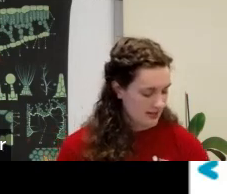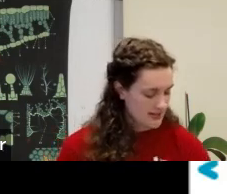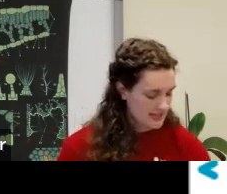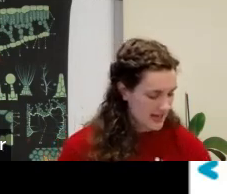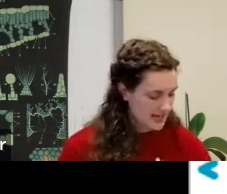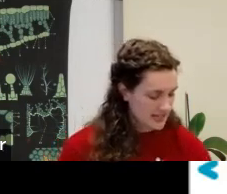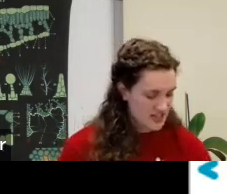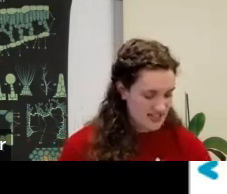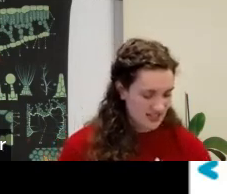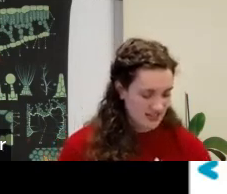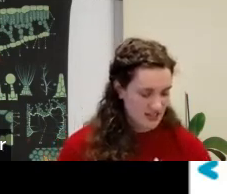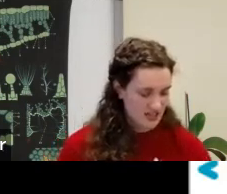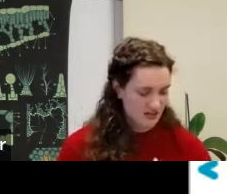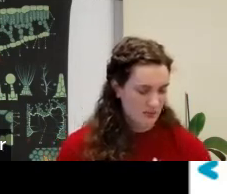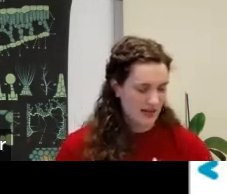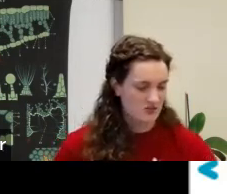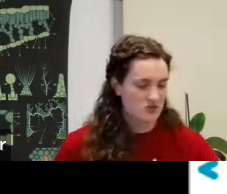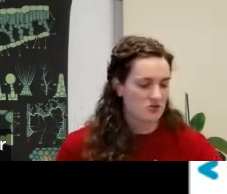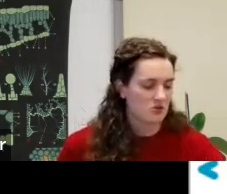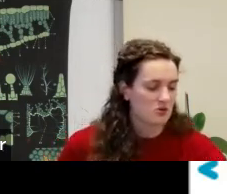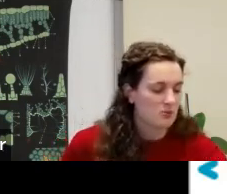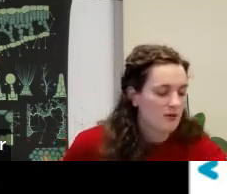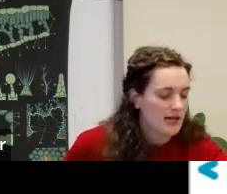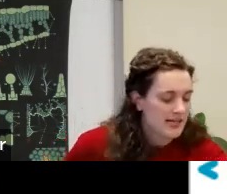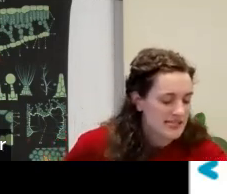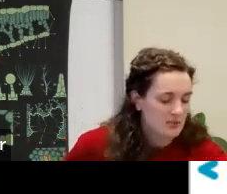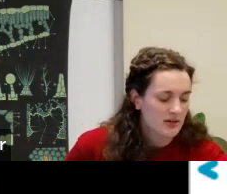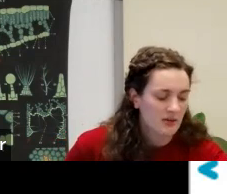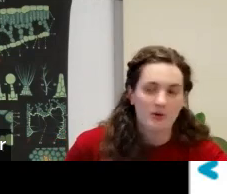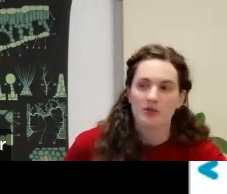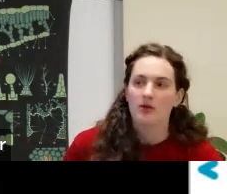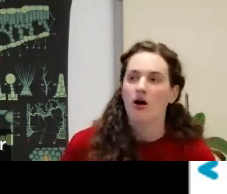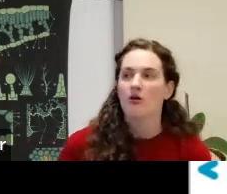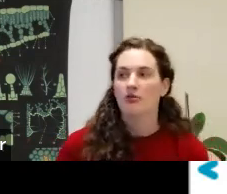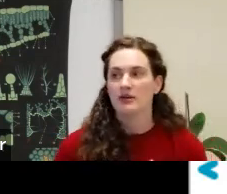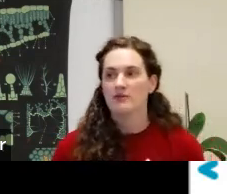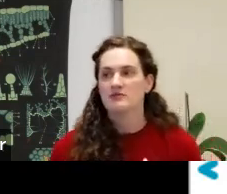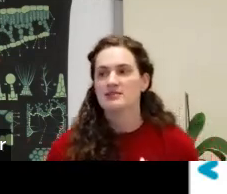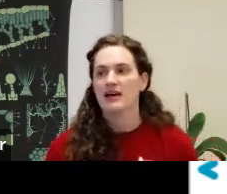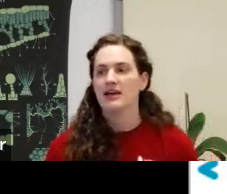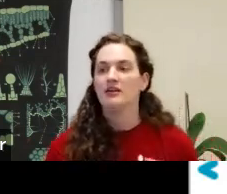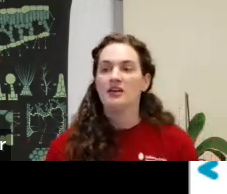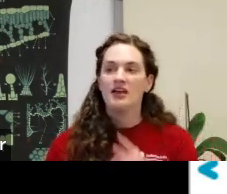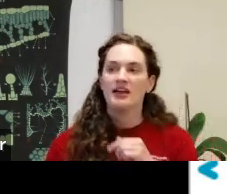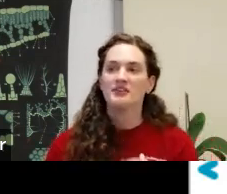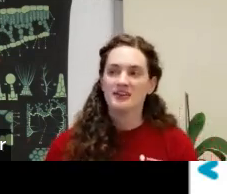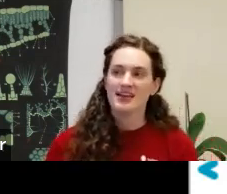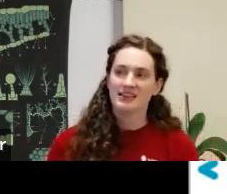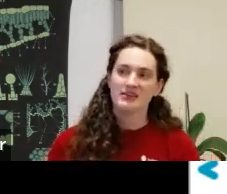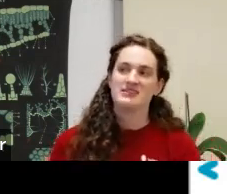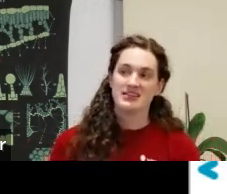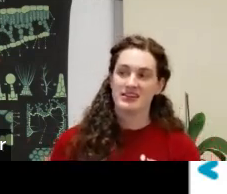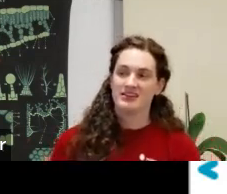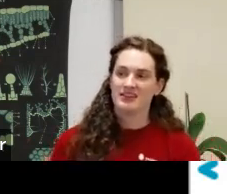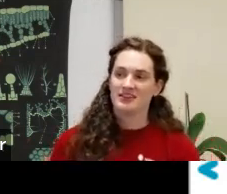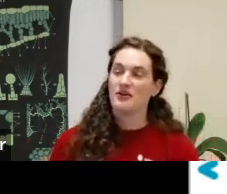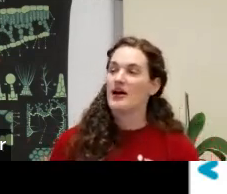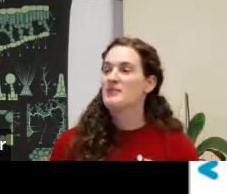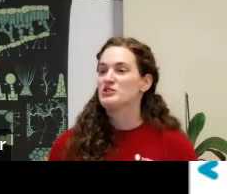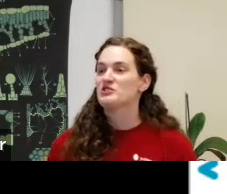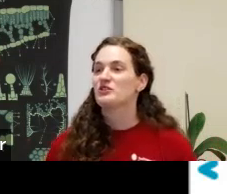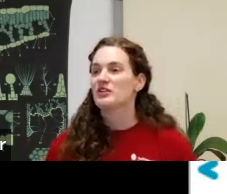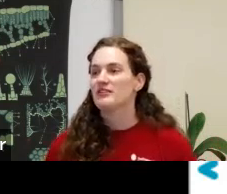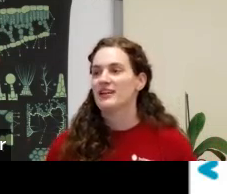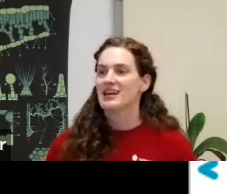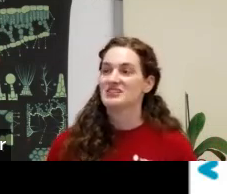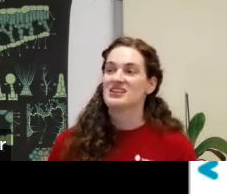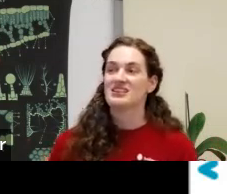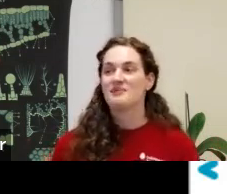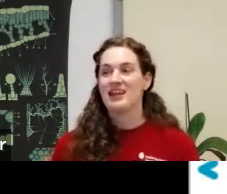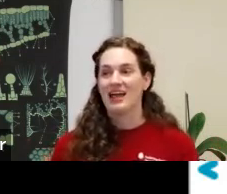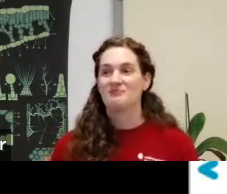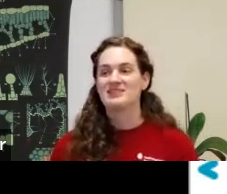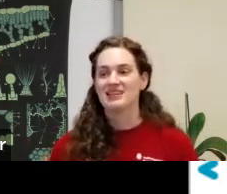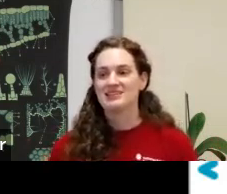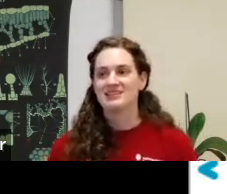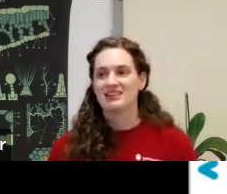Emily Borger: And this takes just a little bit to process so we're going to put all three of those aside and look at that lemon tea, you know I mentioned earlier that it's actually lemon hibiscus.